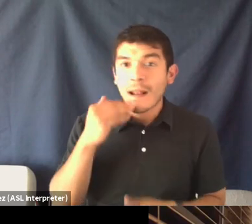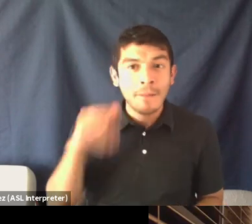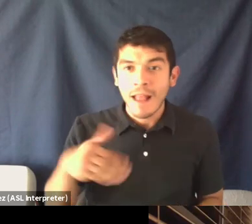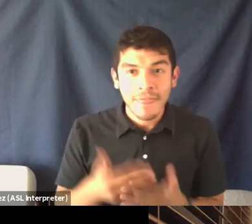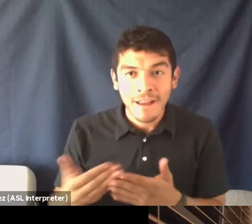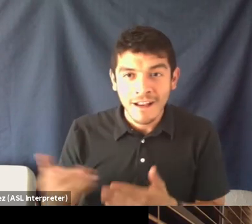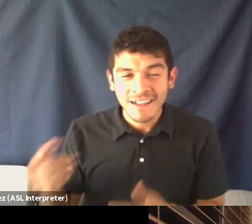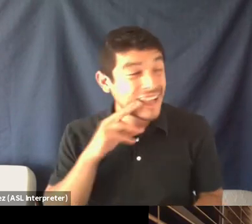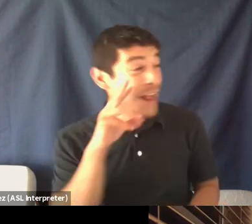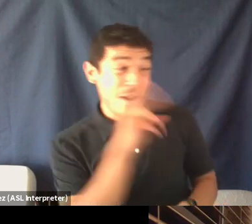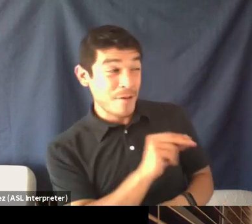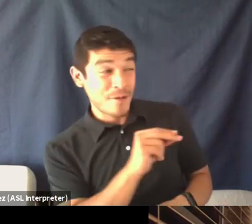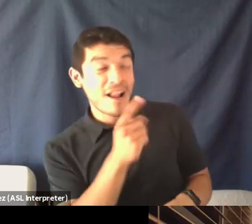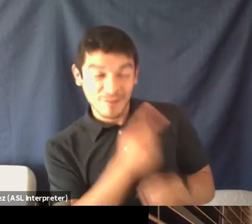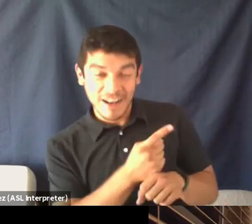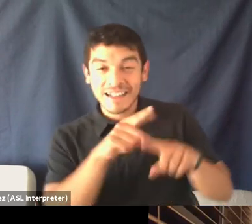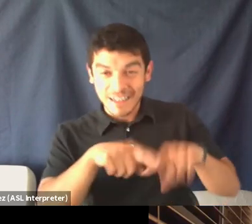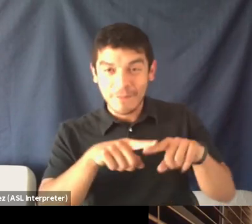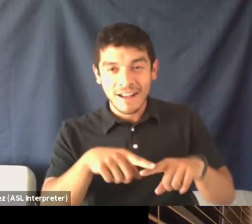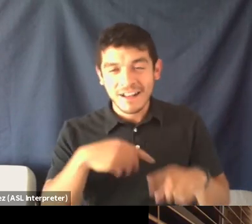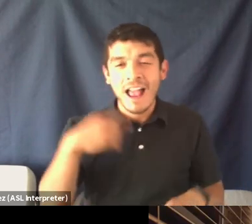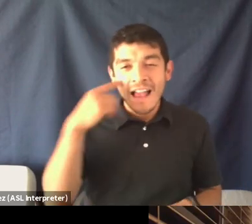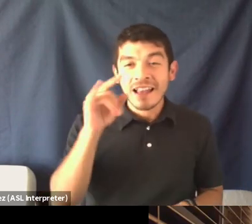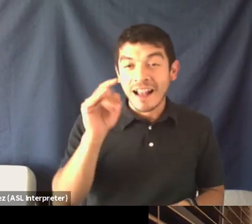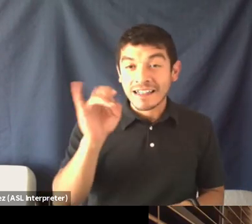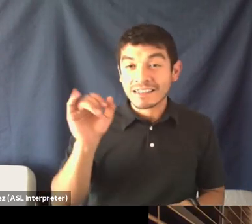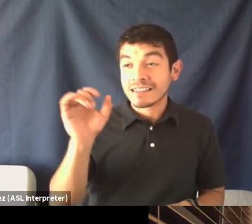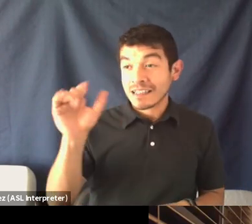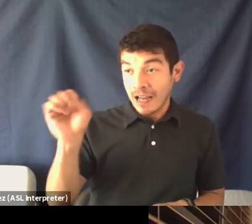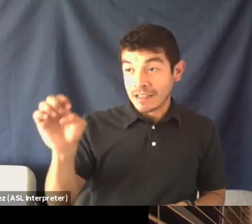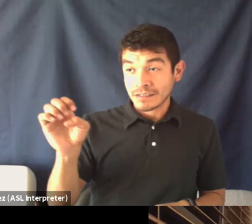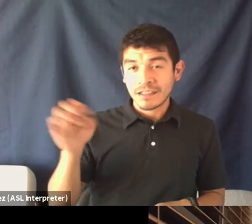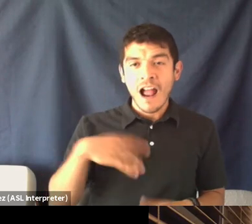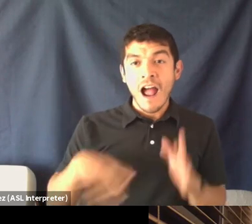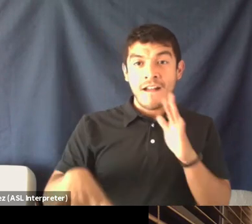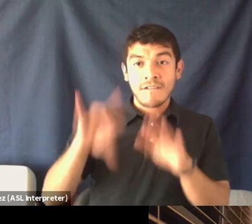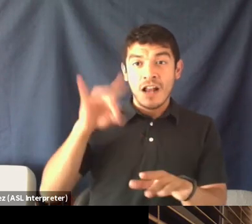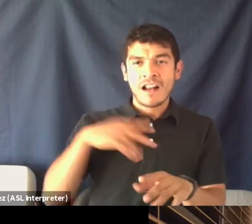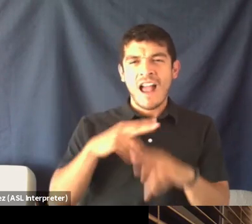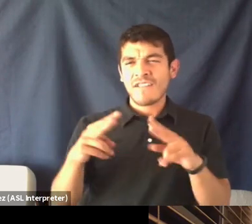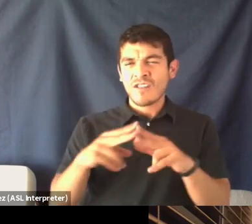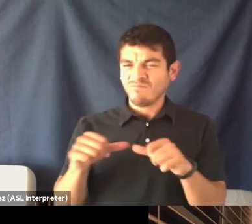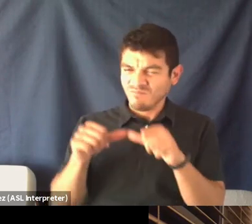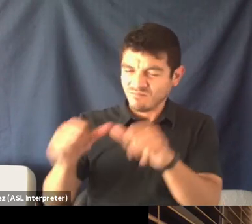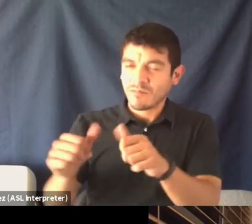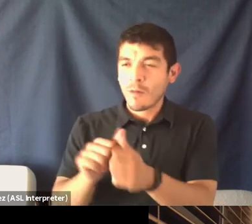'Cause I think in Lindsay's case too, I found, I was very persistent with that New York Times open submission forum.